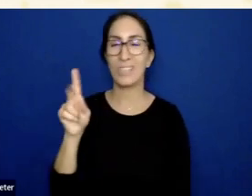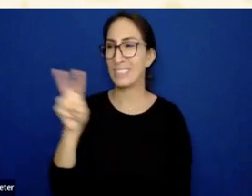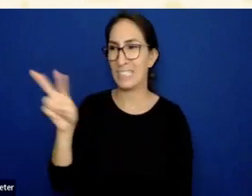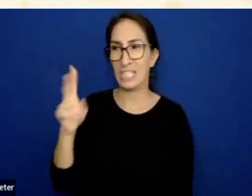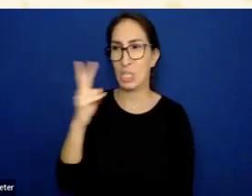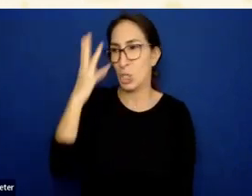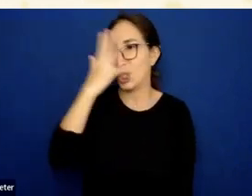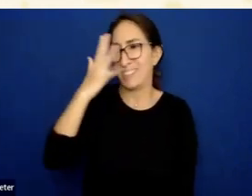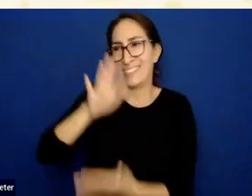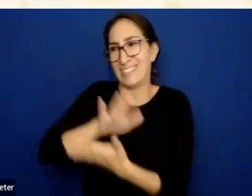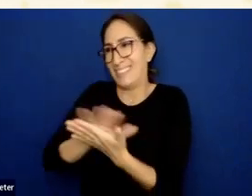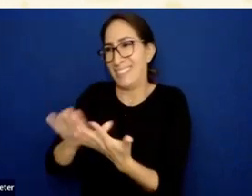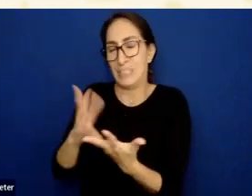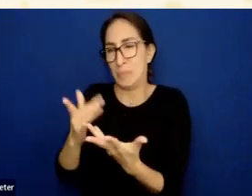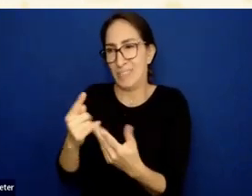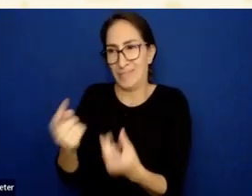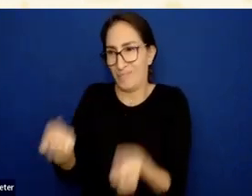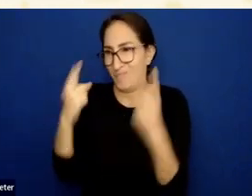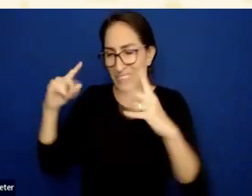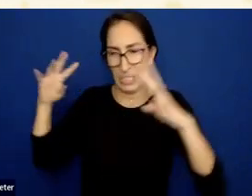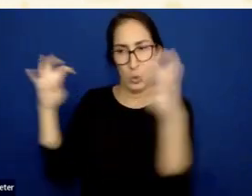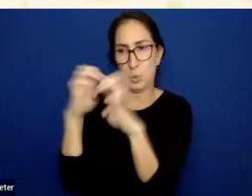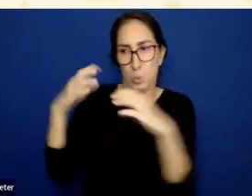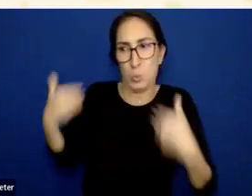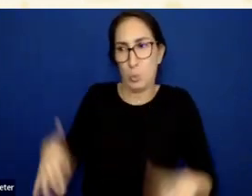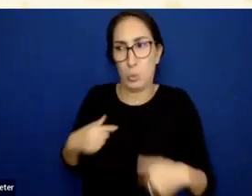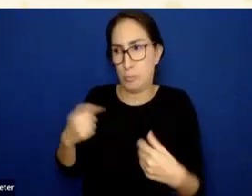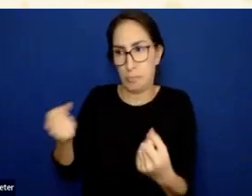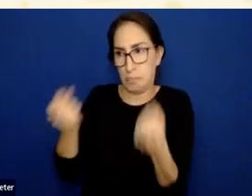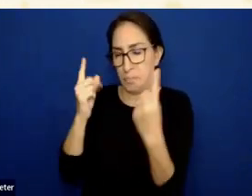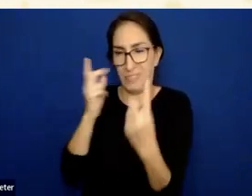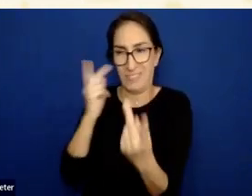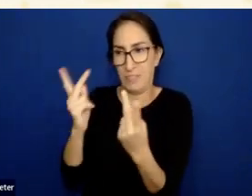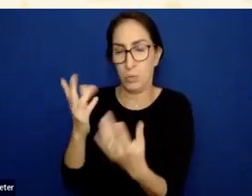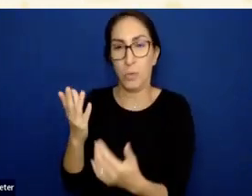And of course, how are we going to make this accessible?